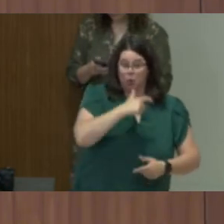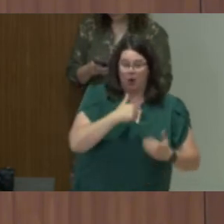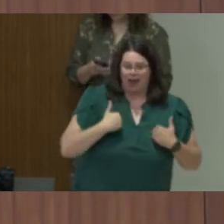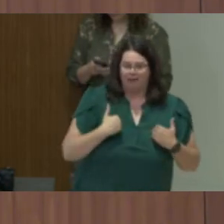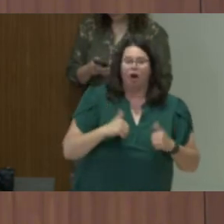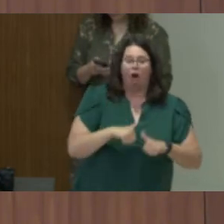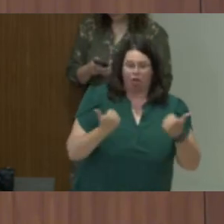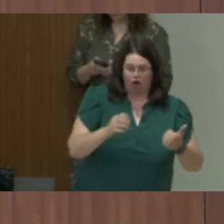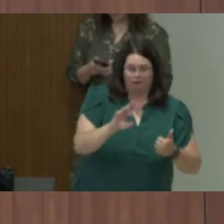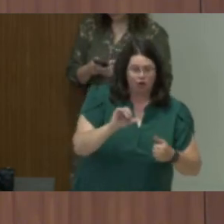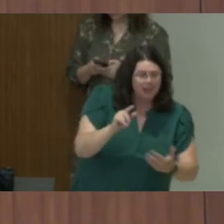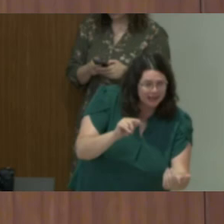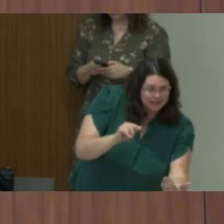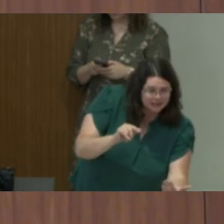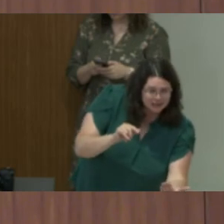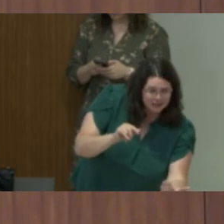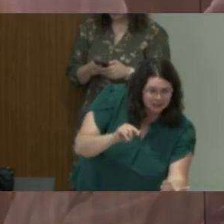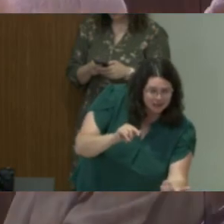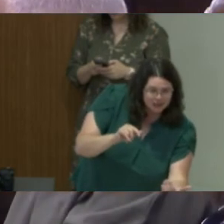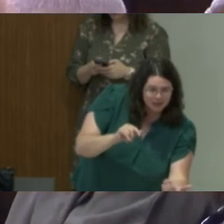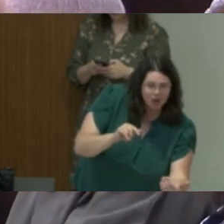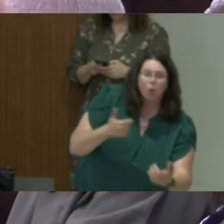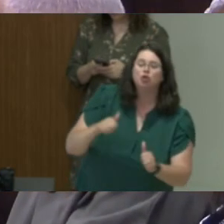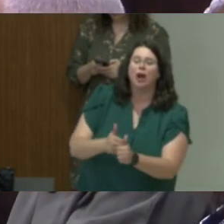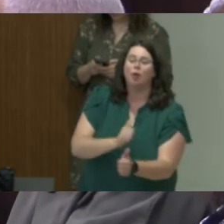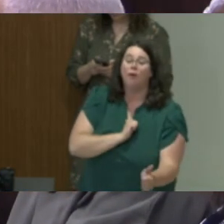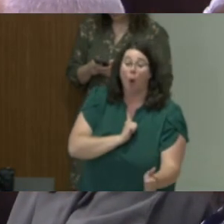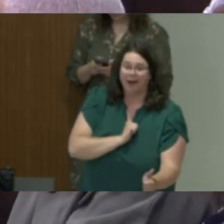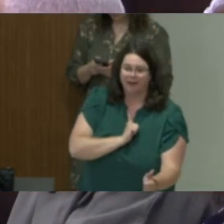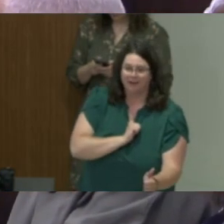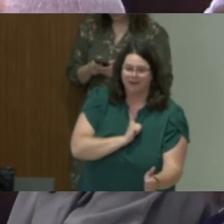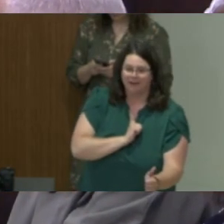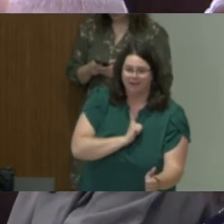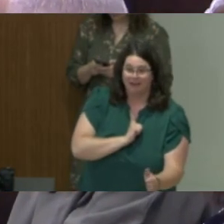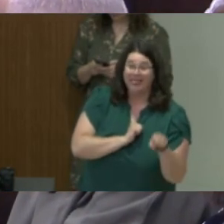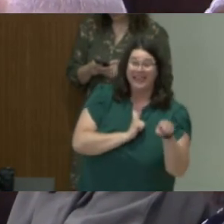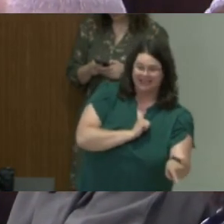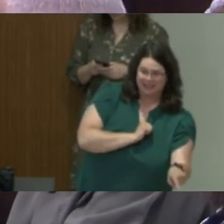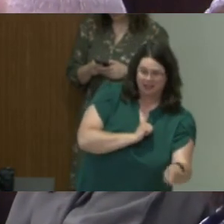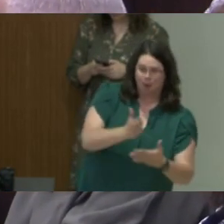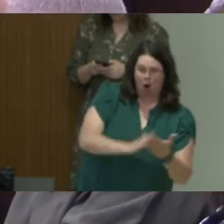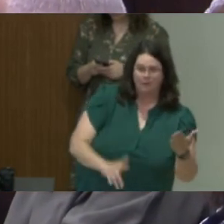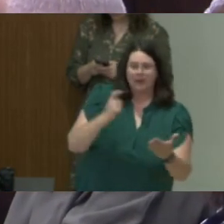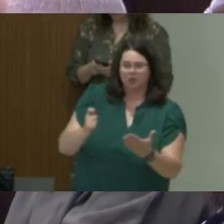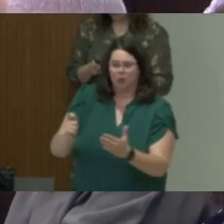And also, if just to... there's the individual. So there are the social structures that are also maintained